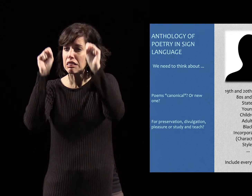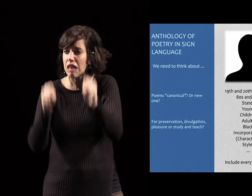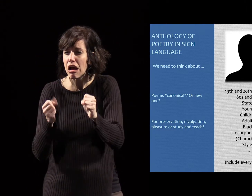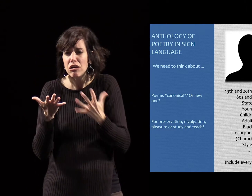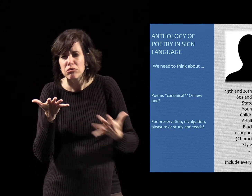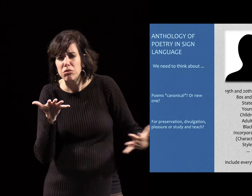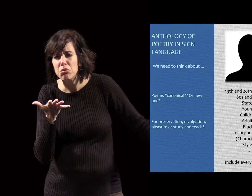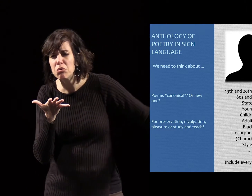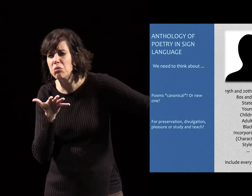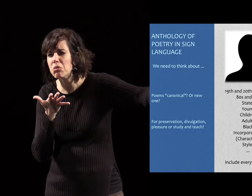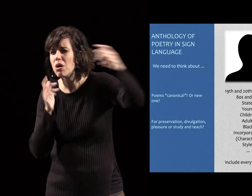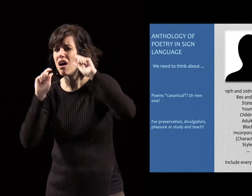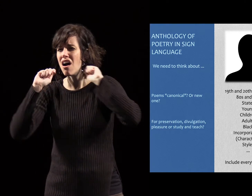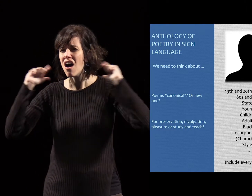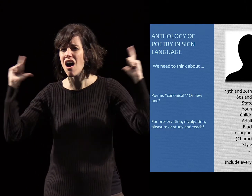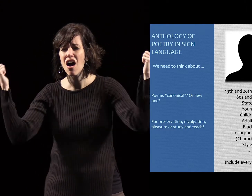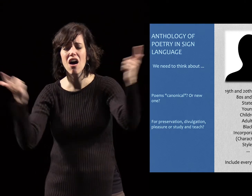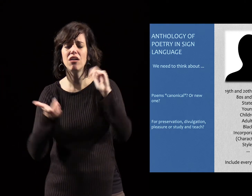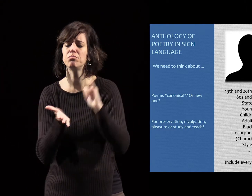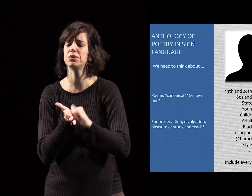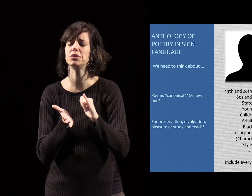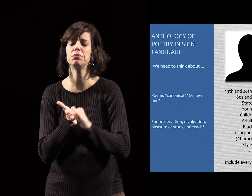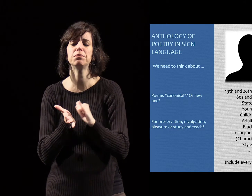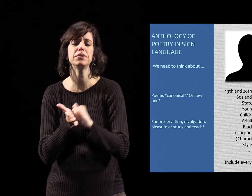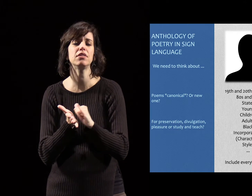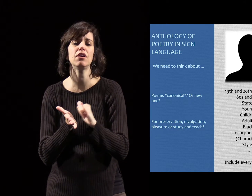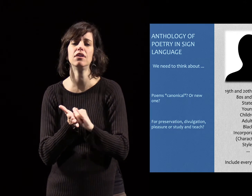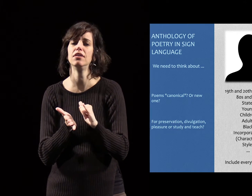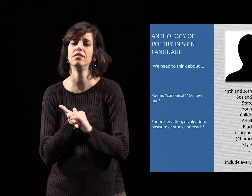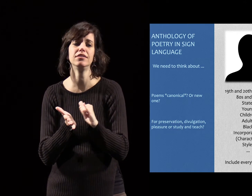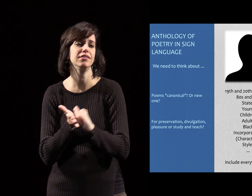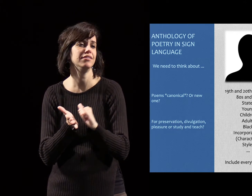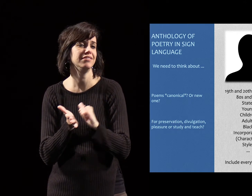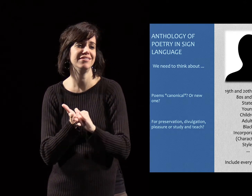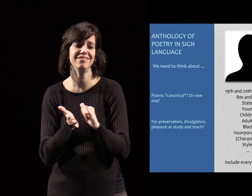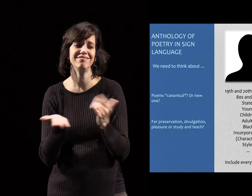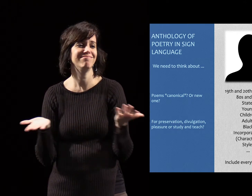So with an anthology, it's not possible to gather sources